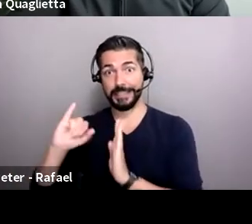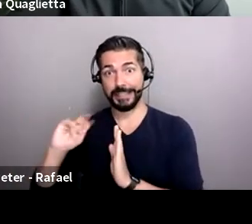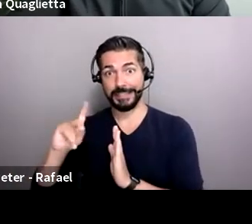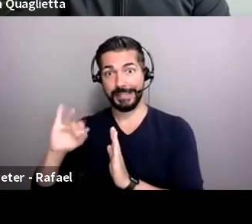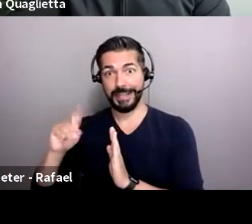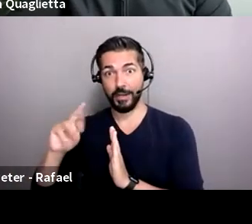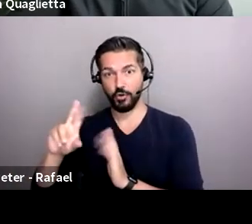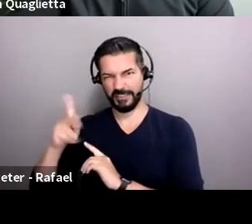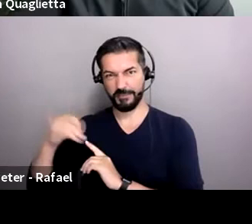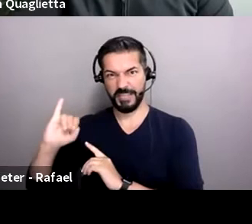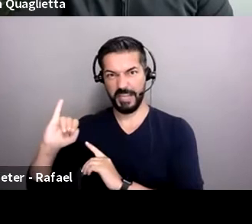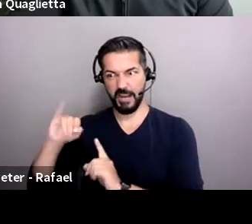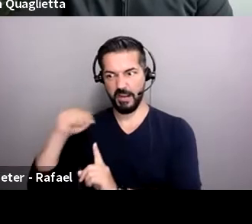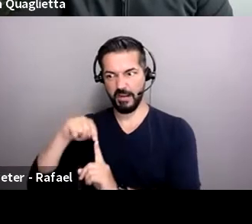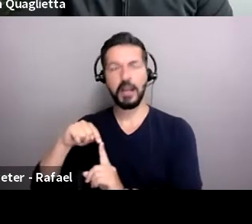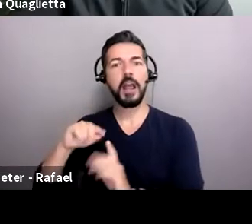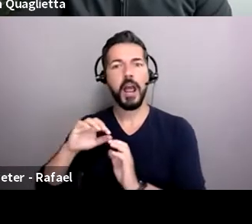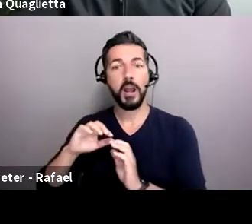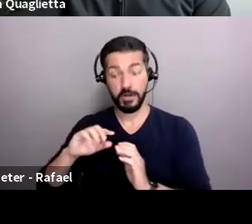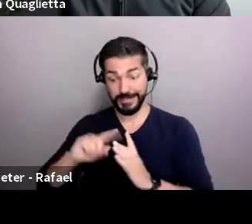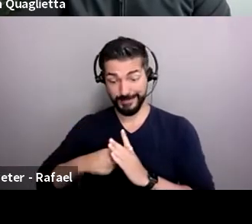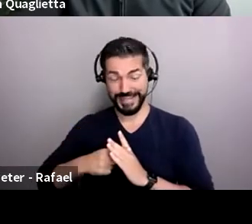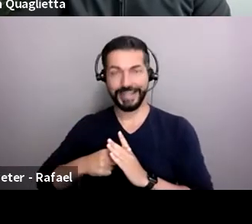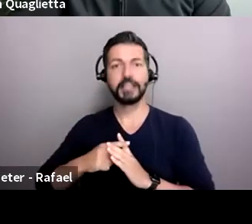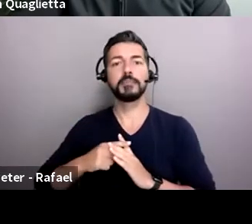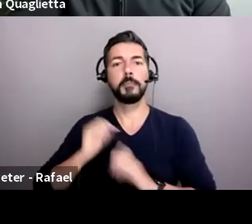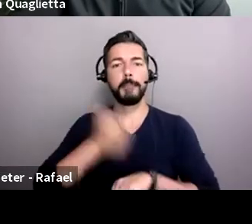the data based on the information you have about budget and